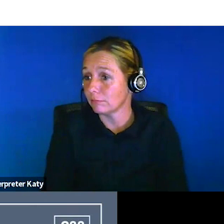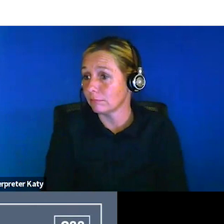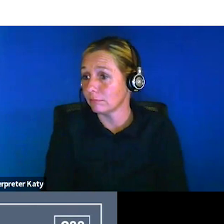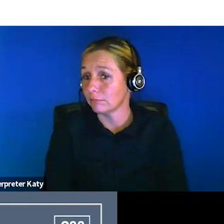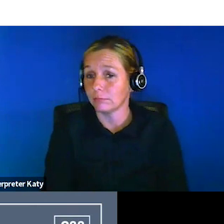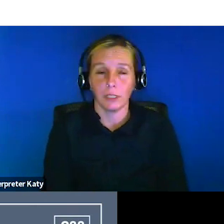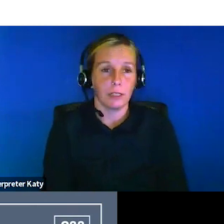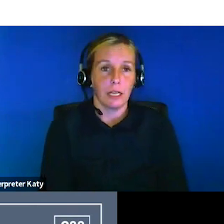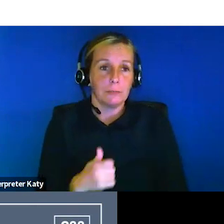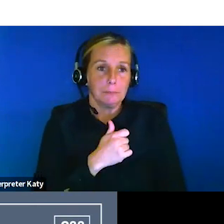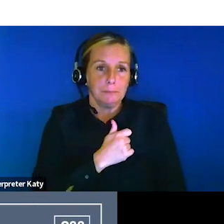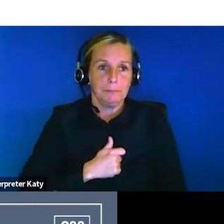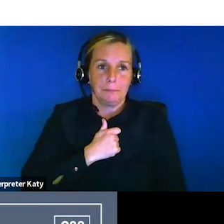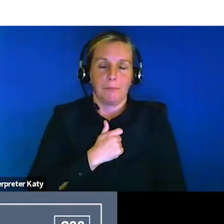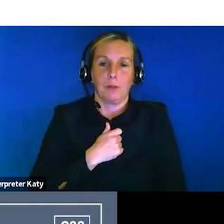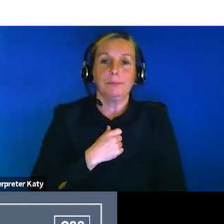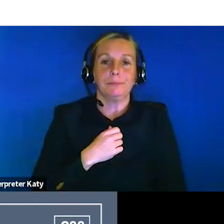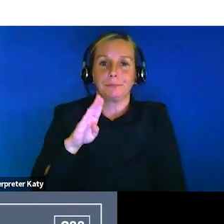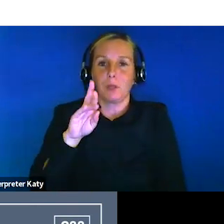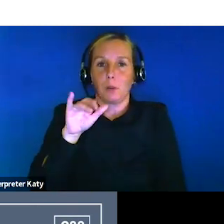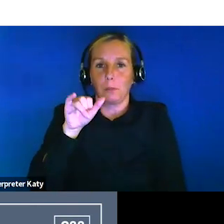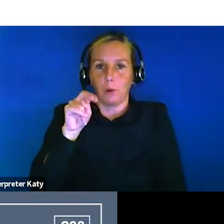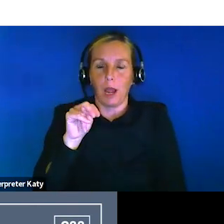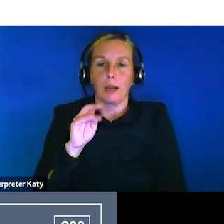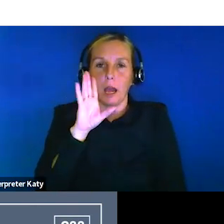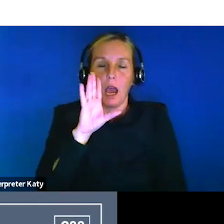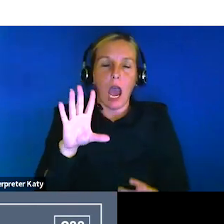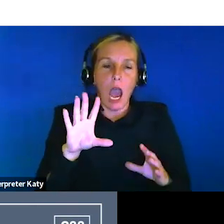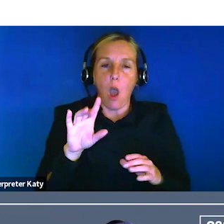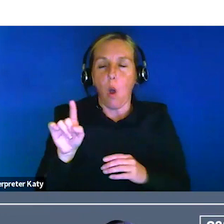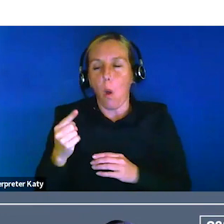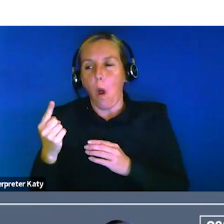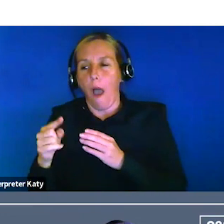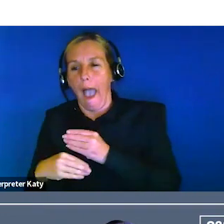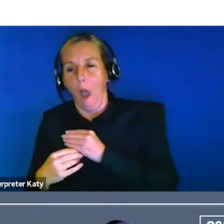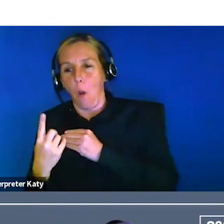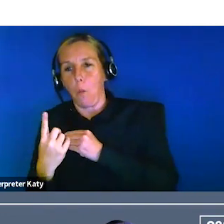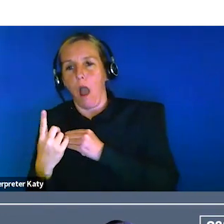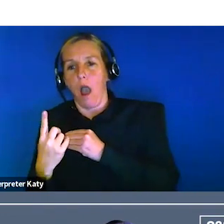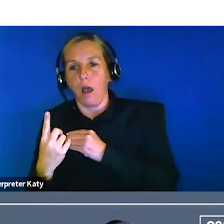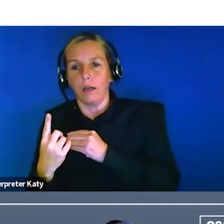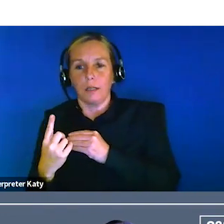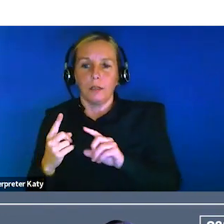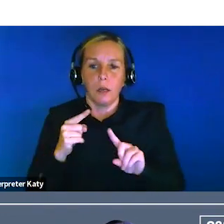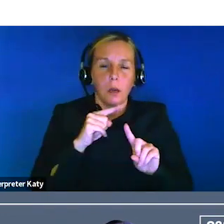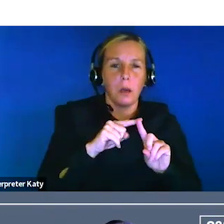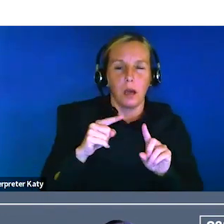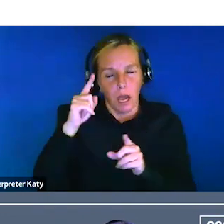The only thing I would add to that, because I agree with Monica saying is so much of this work is about relationships.